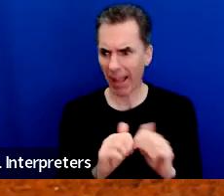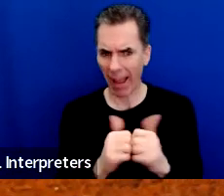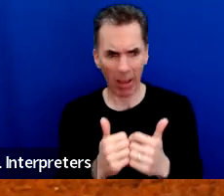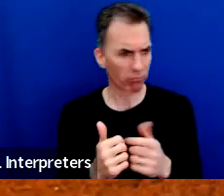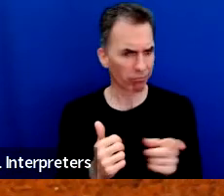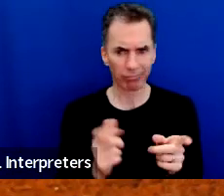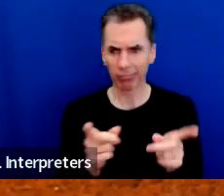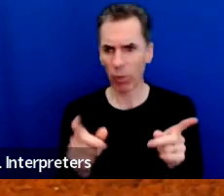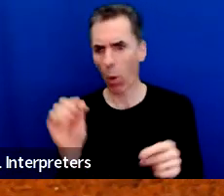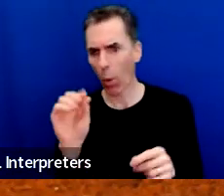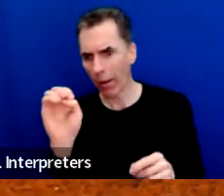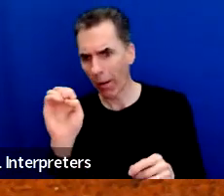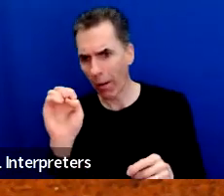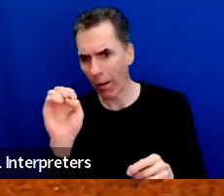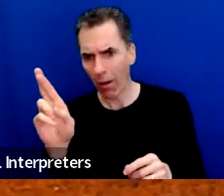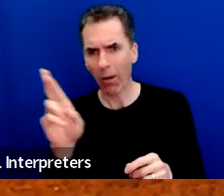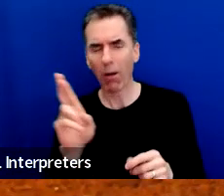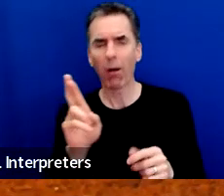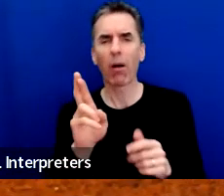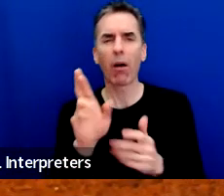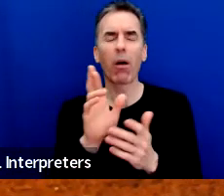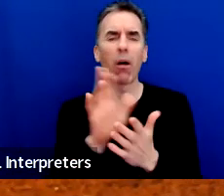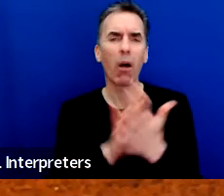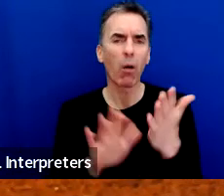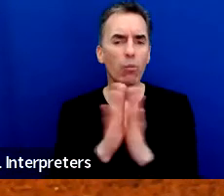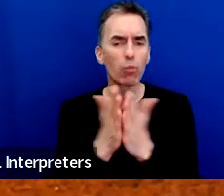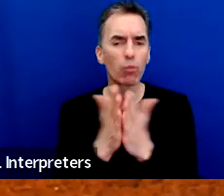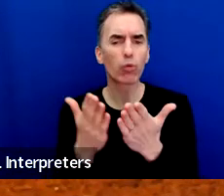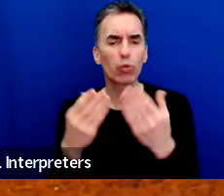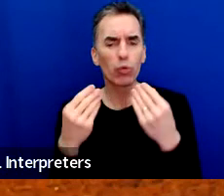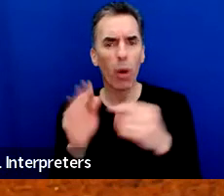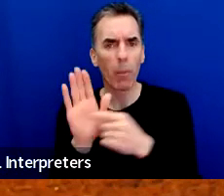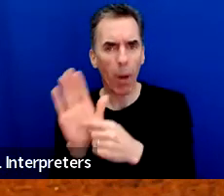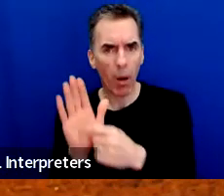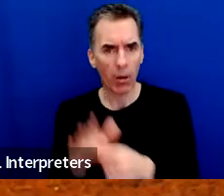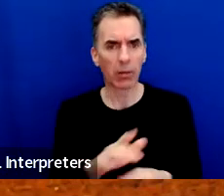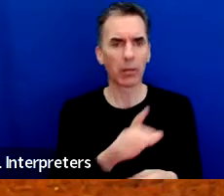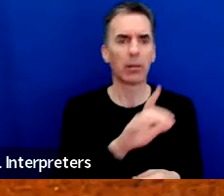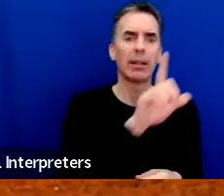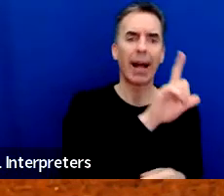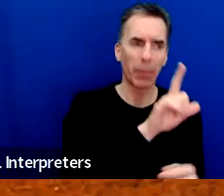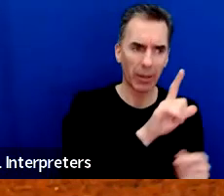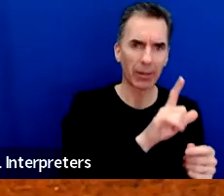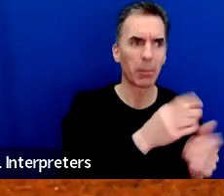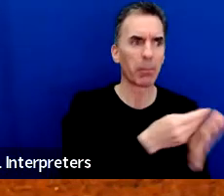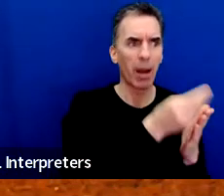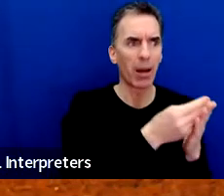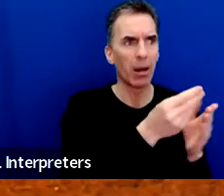we are the college bookstore models and library resource acquisition. But I do think now is a prime time to explore